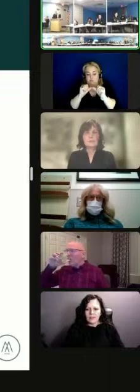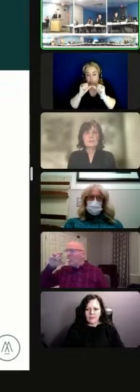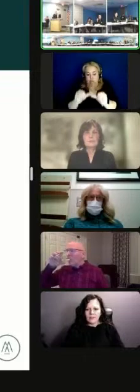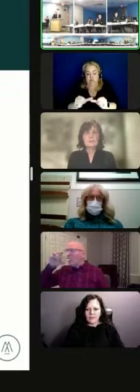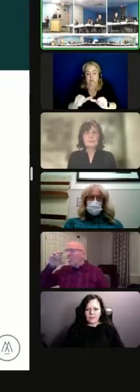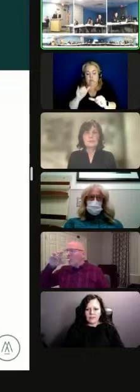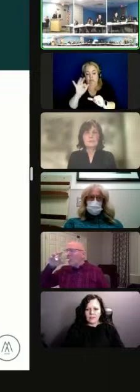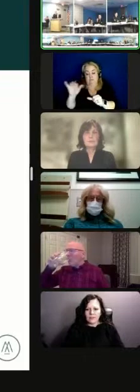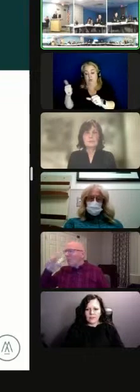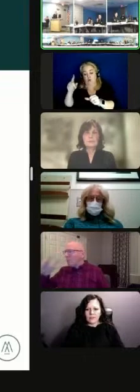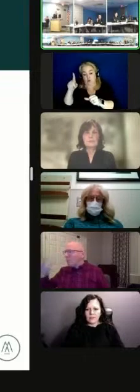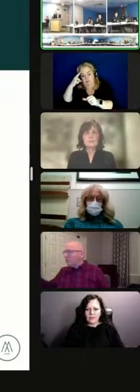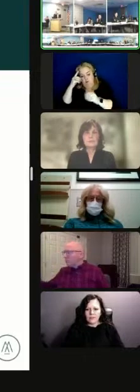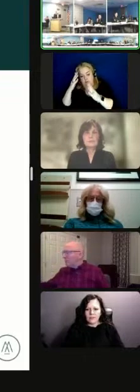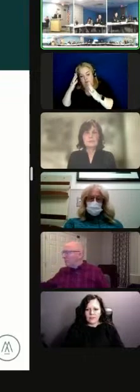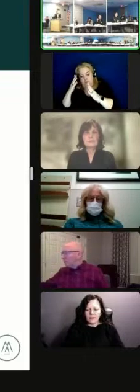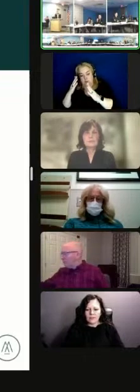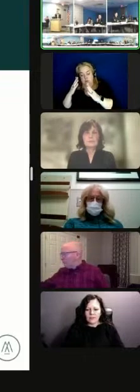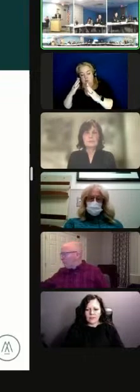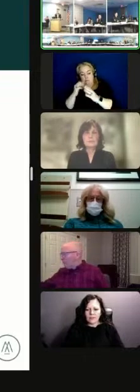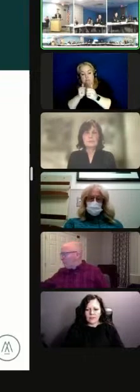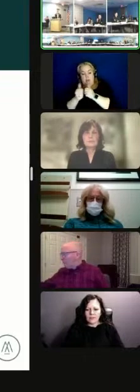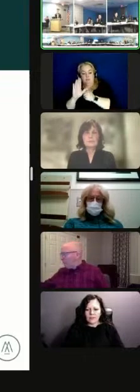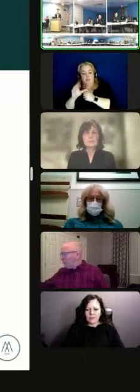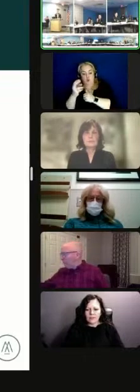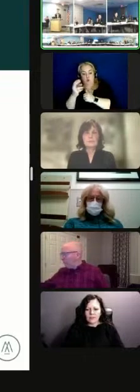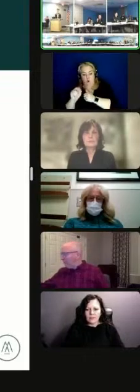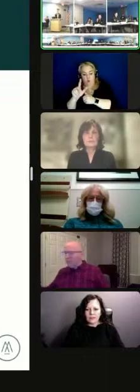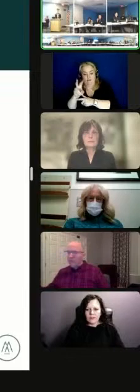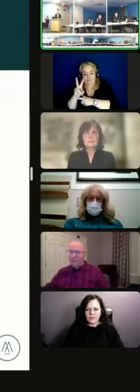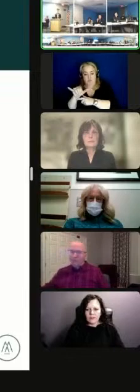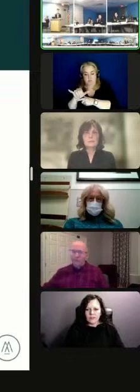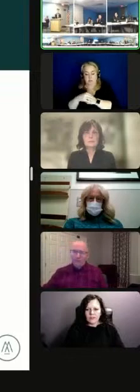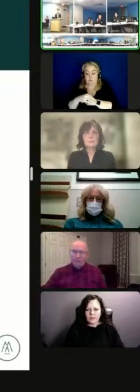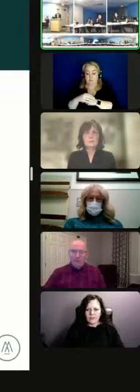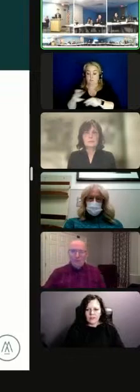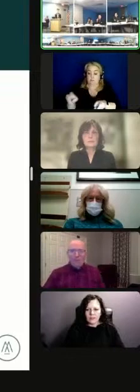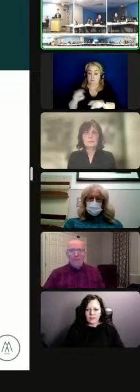THROUGH IN MARIN COUNTY AND COMPRESSION COULD BECOME